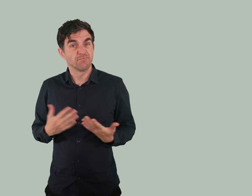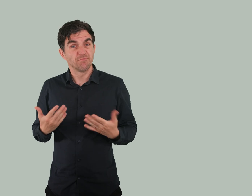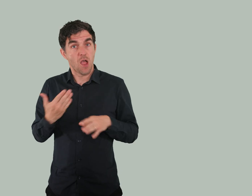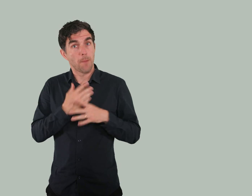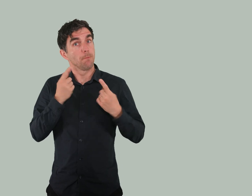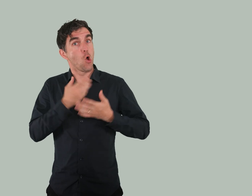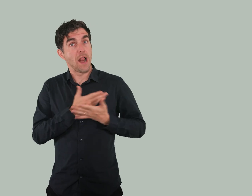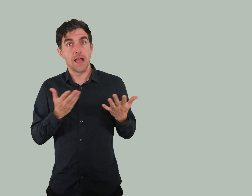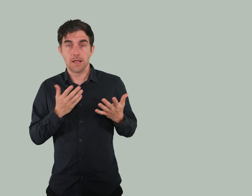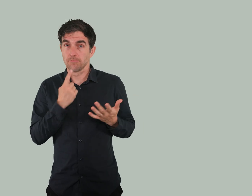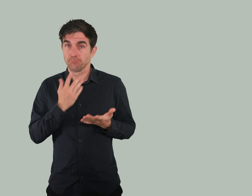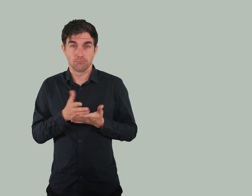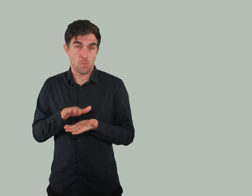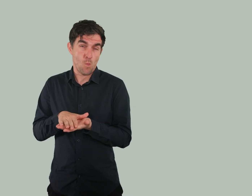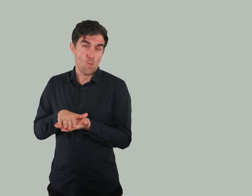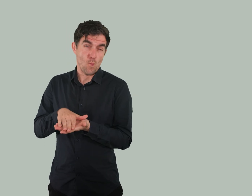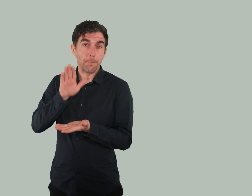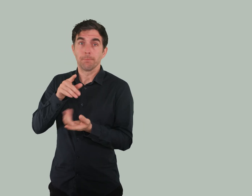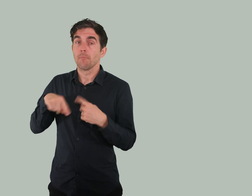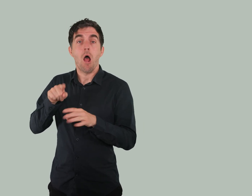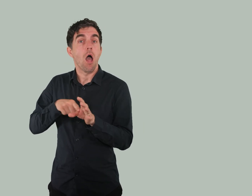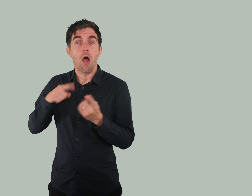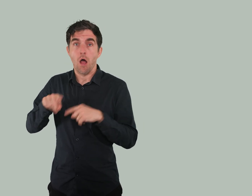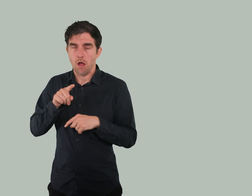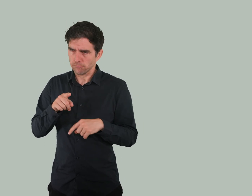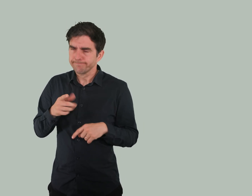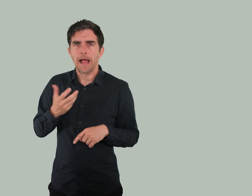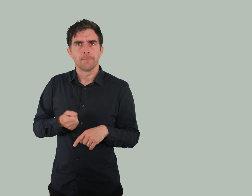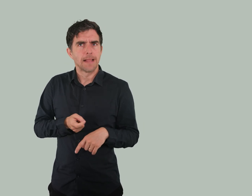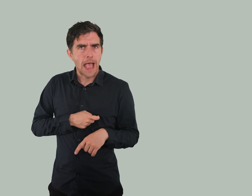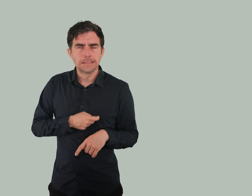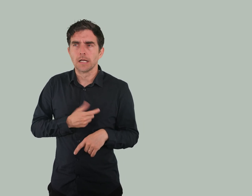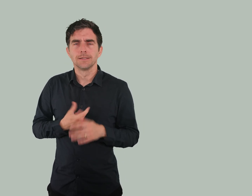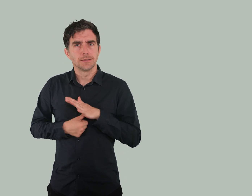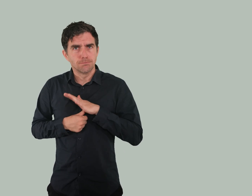258. Employers marked a rise in young people disclosing anxiety,